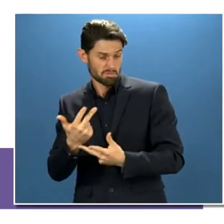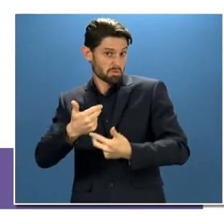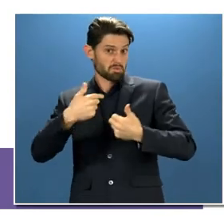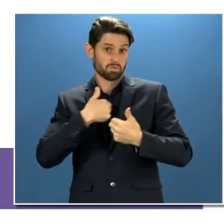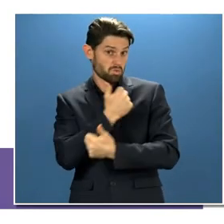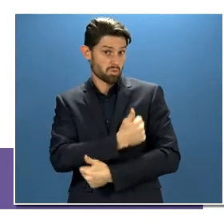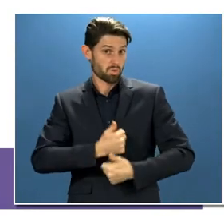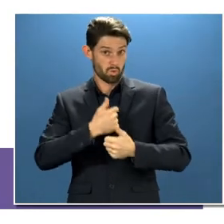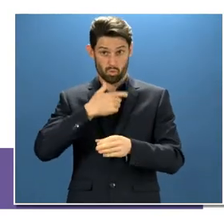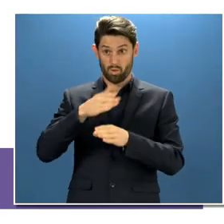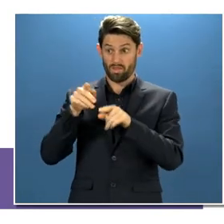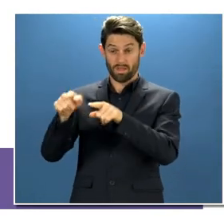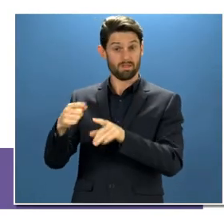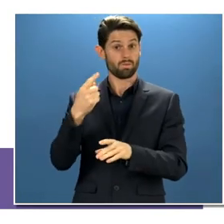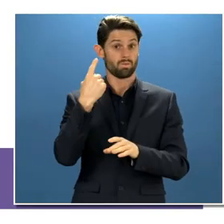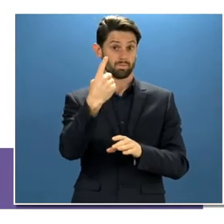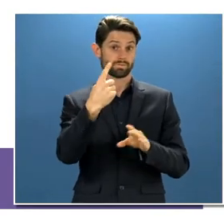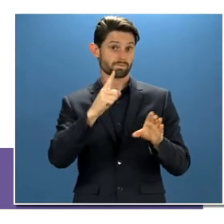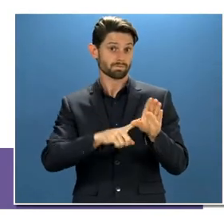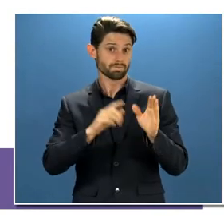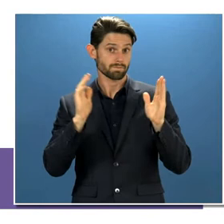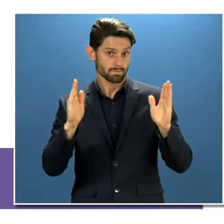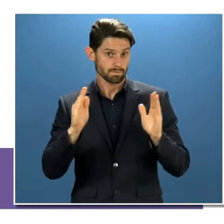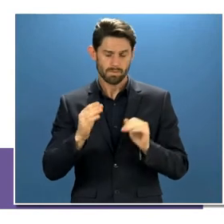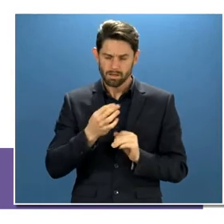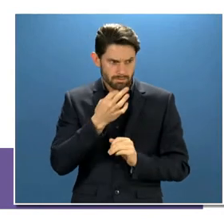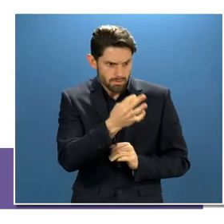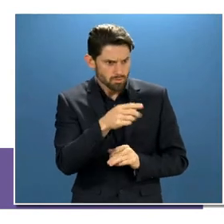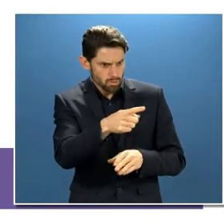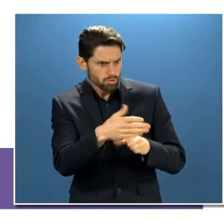I worked there for a year. What did you do at the restaurants?